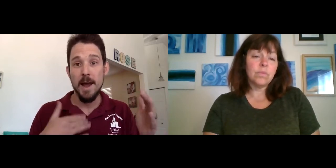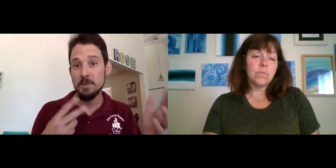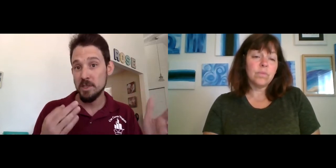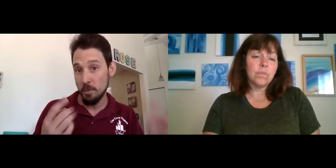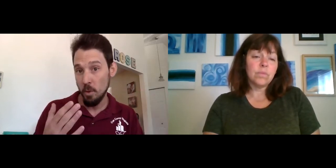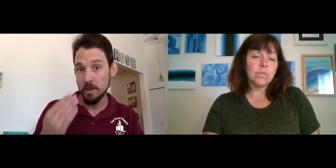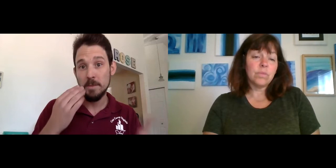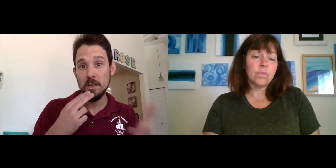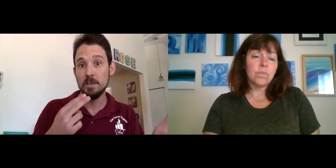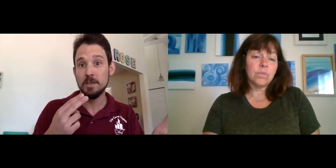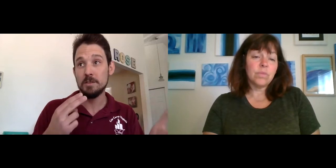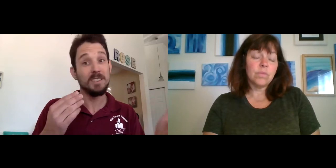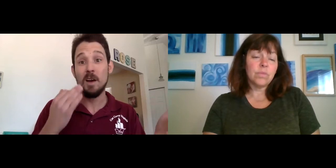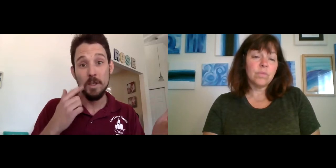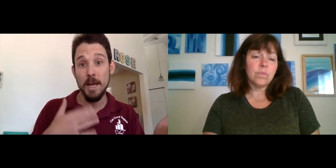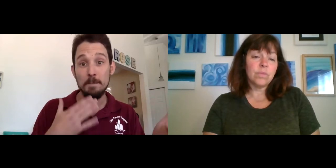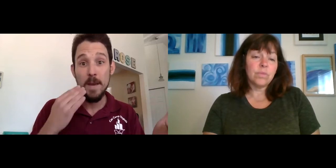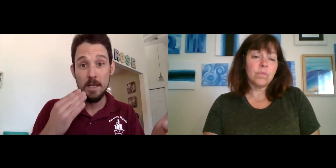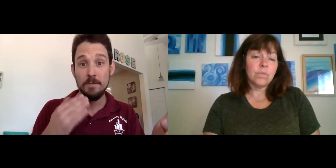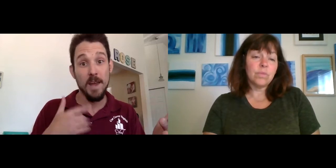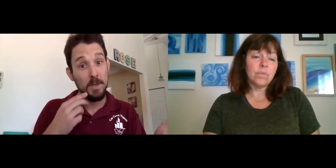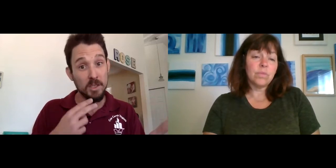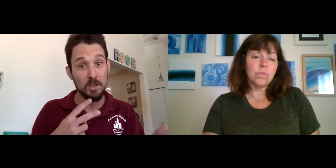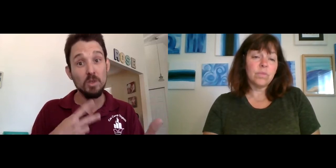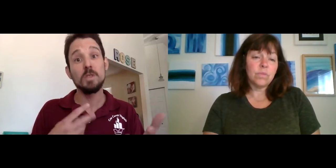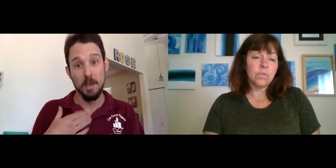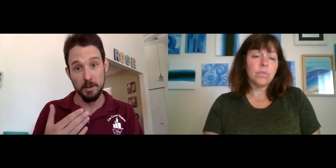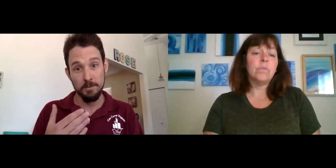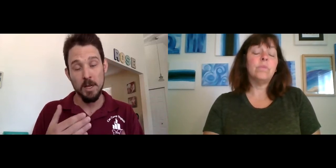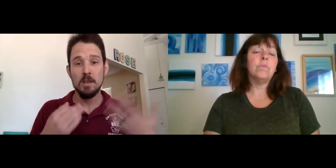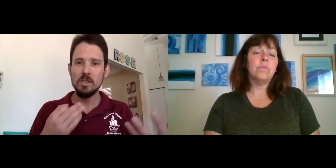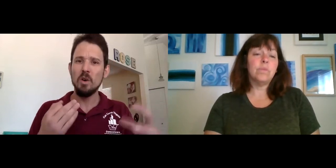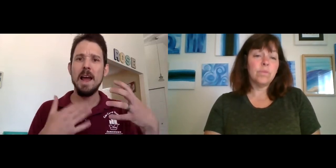as much support because there's really not that many families using it